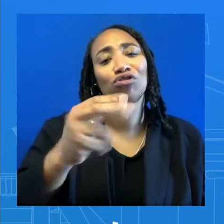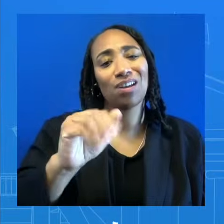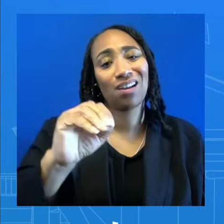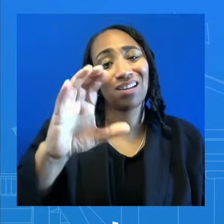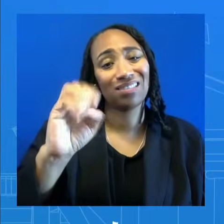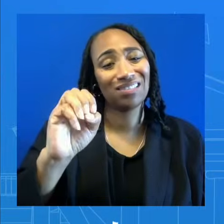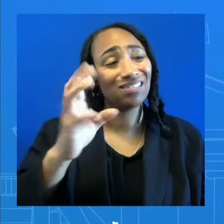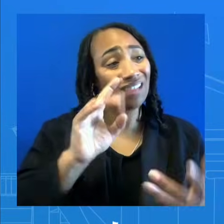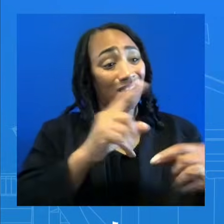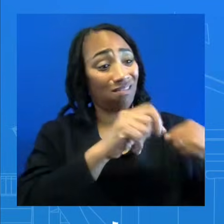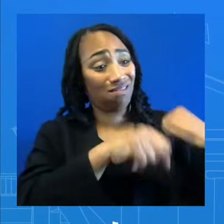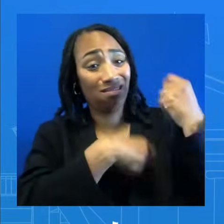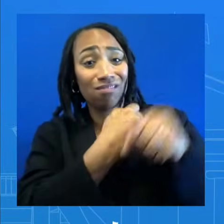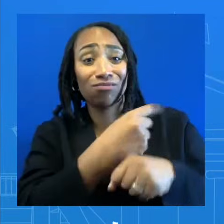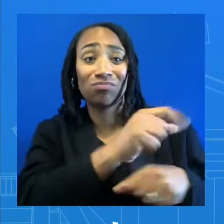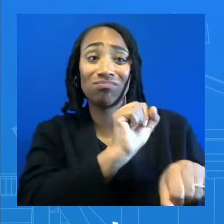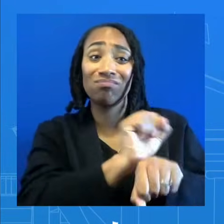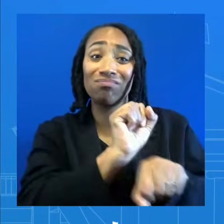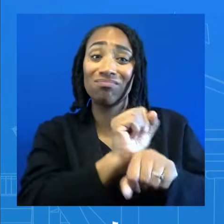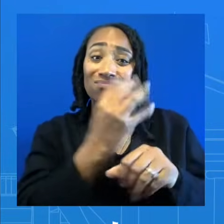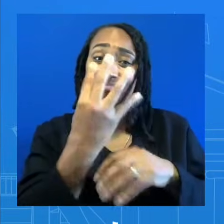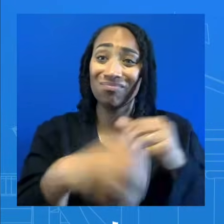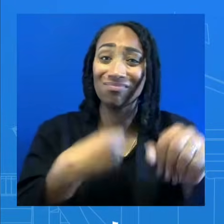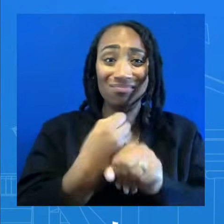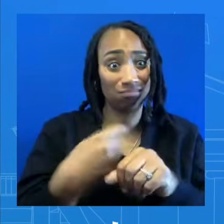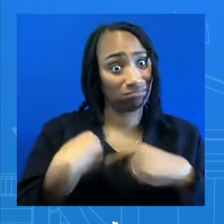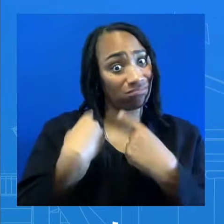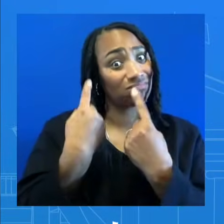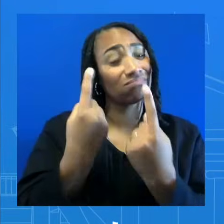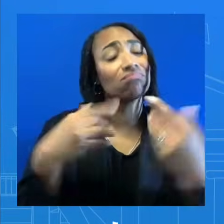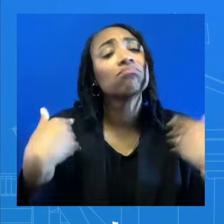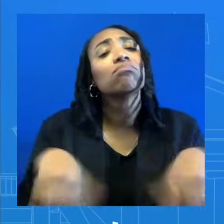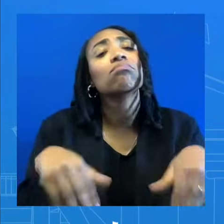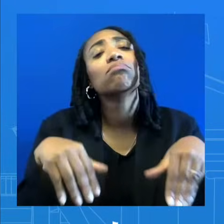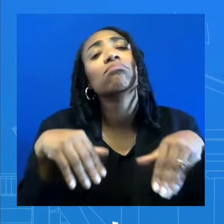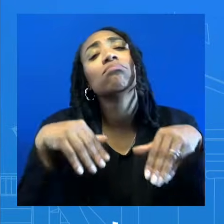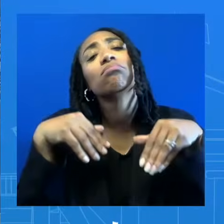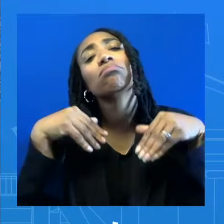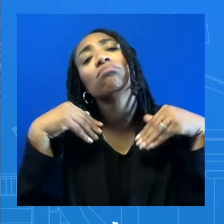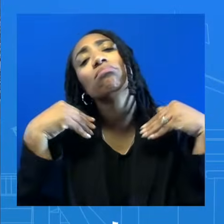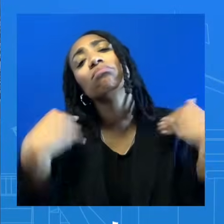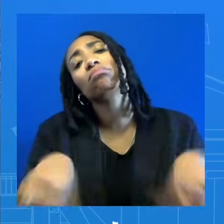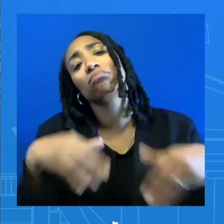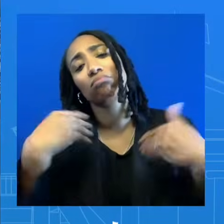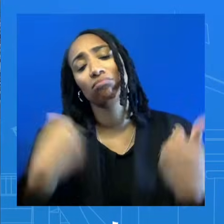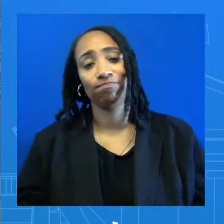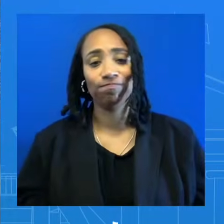Go ahead. The Press: So, Karine -- Ms. Jean-Pierre: Yeah. The Press: -- I keep asking you this question. I'm going to ask it one more time. Ms. Jean-Pierre: Yeah.